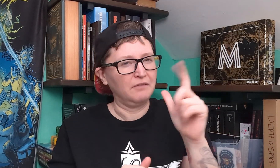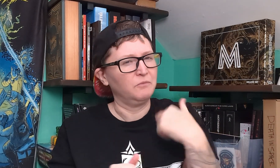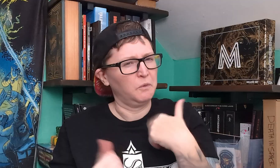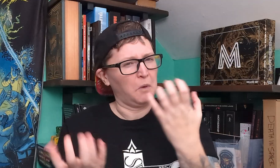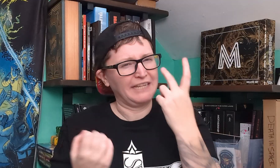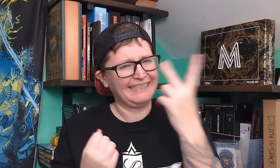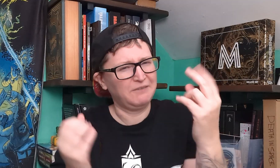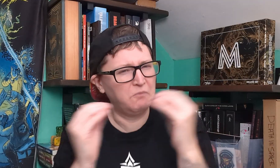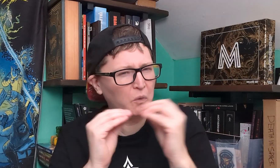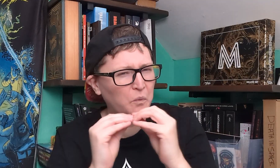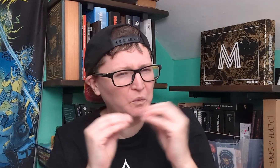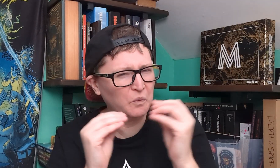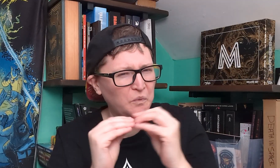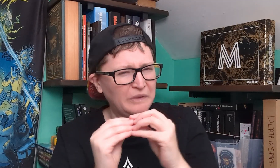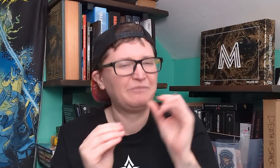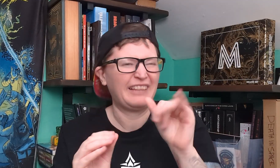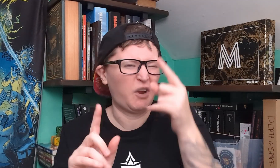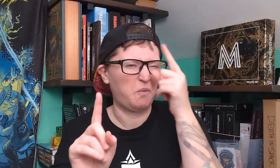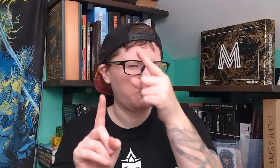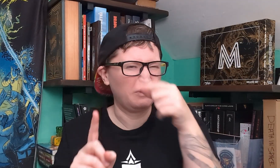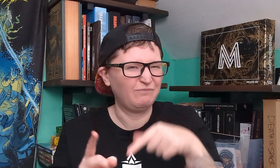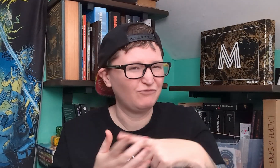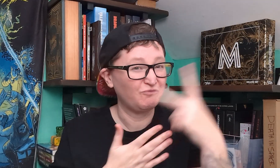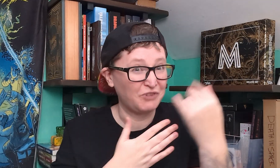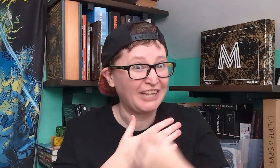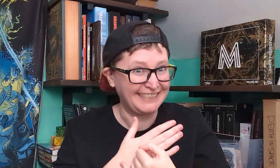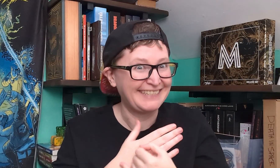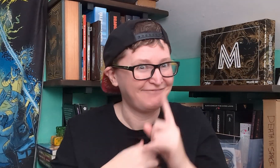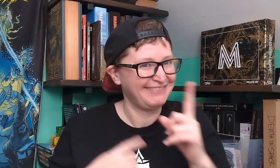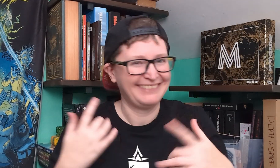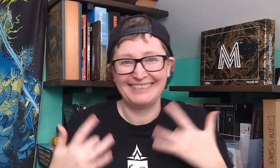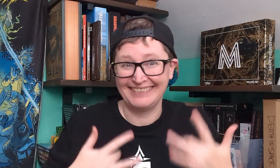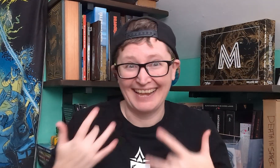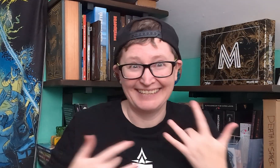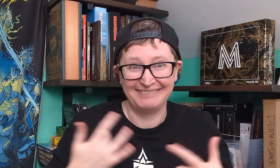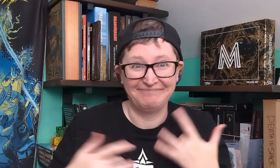We want to see more in ASL! That is the goal of this project which is very exciting.